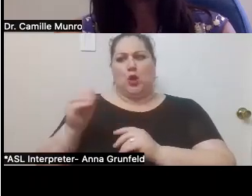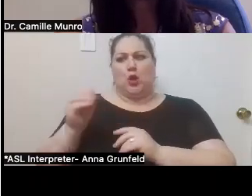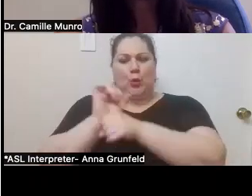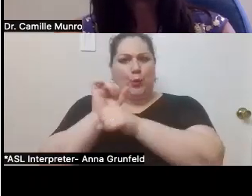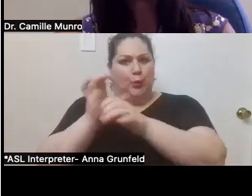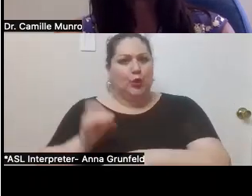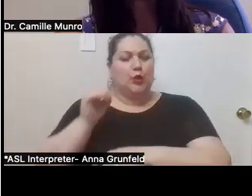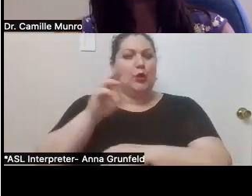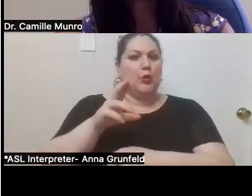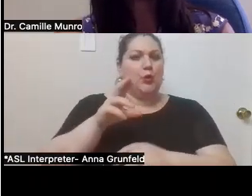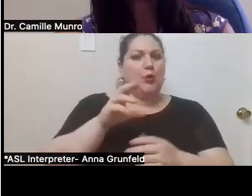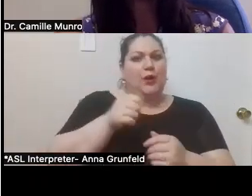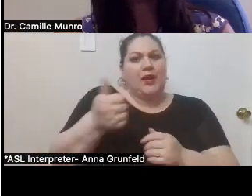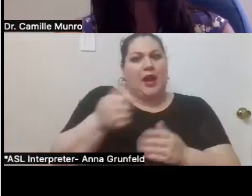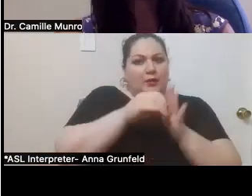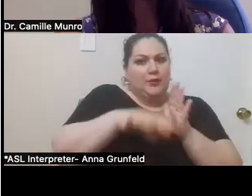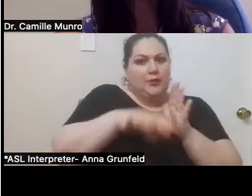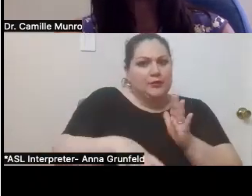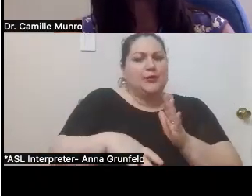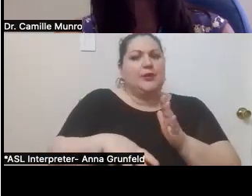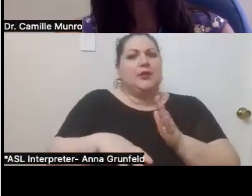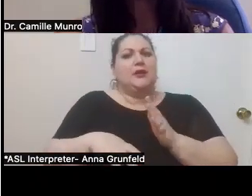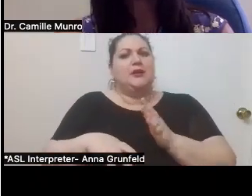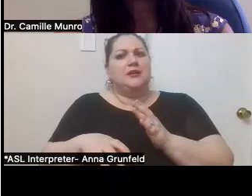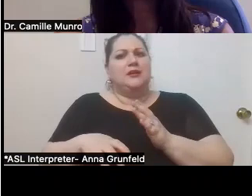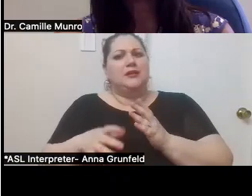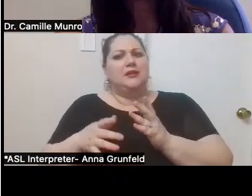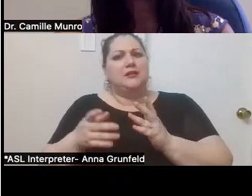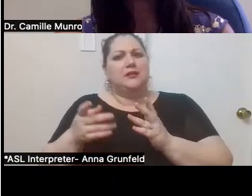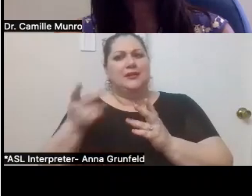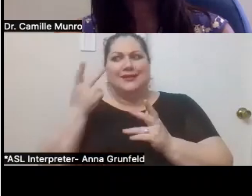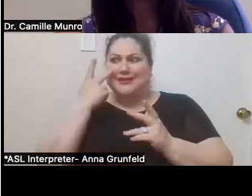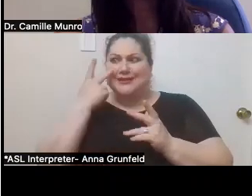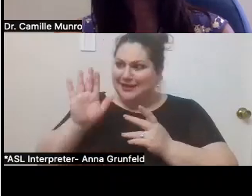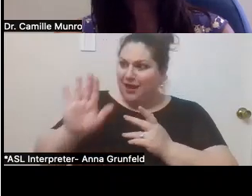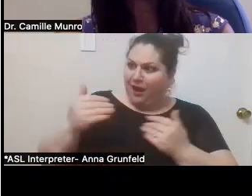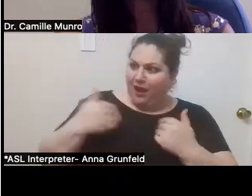can increase empathy for patients, enrich the learning environment and can improve the working